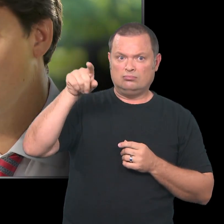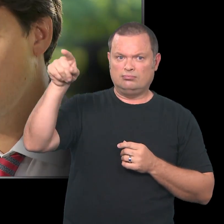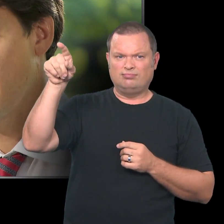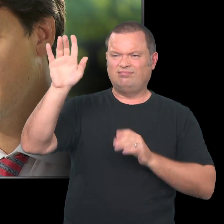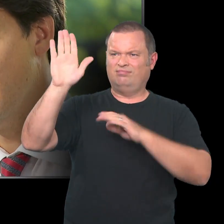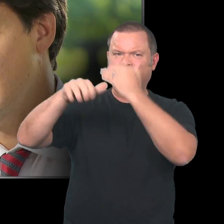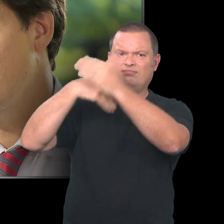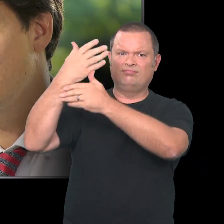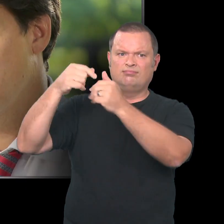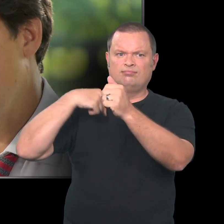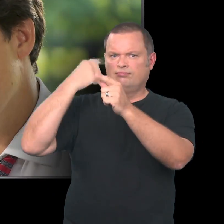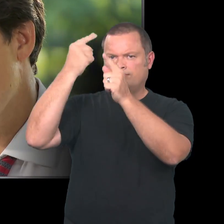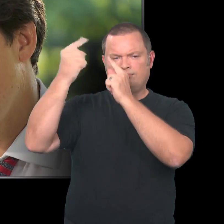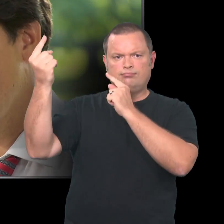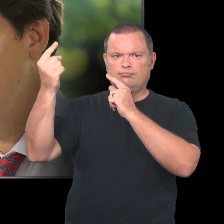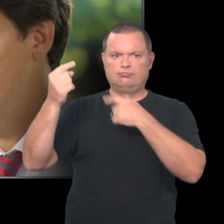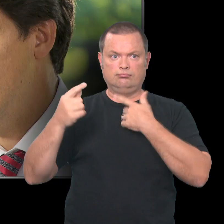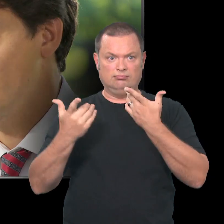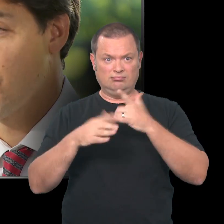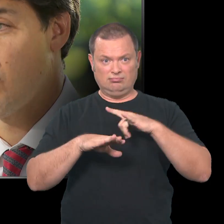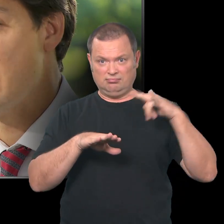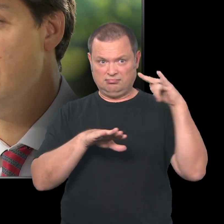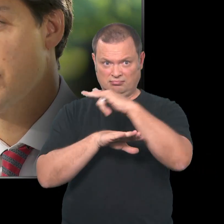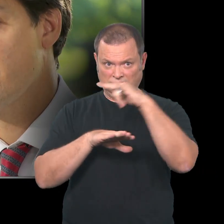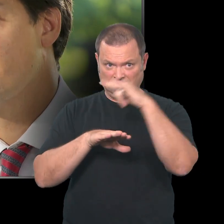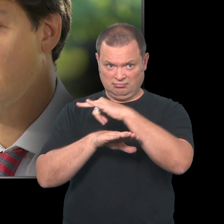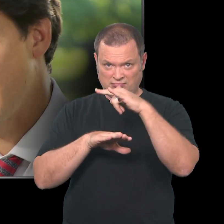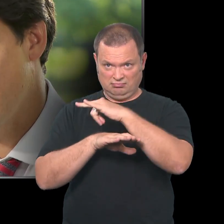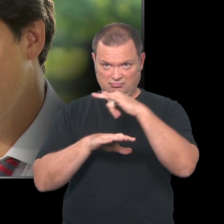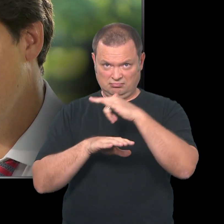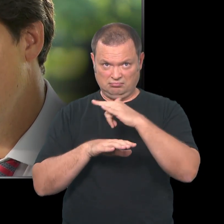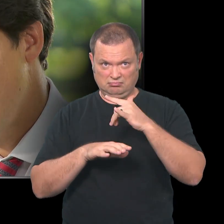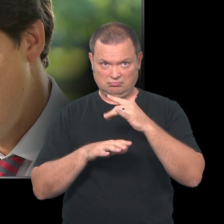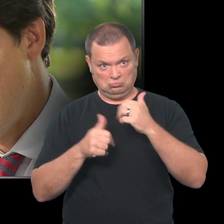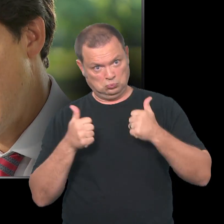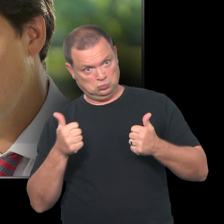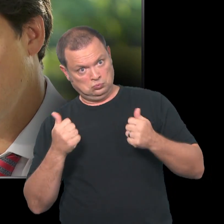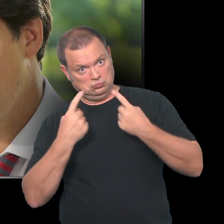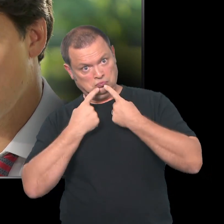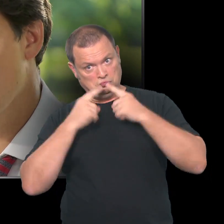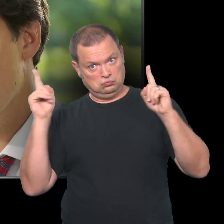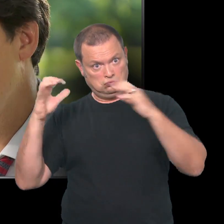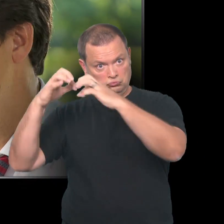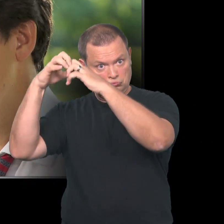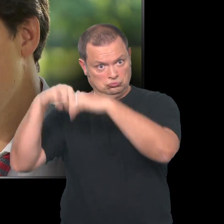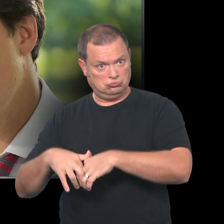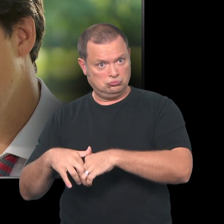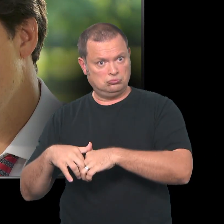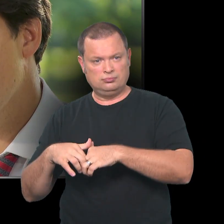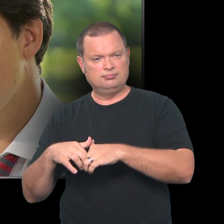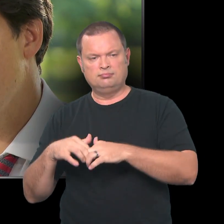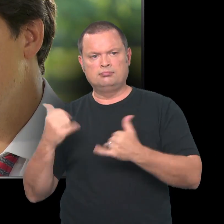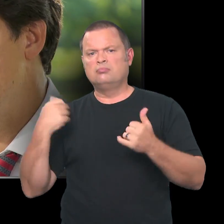is something which I fundamentally disagreed with Mr. Harper, I don't think that the planes are the right mission for Canada.